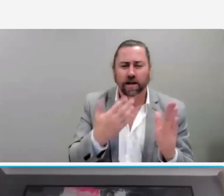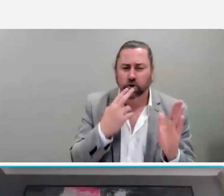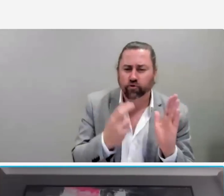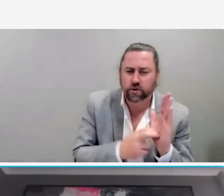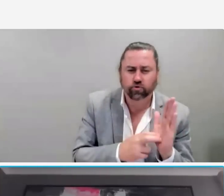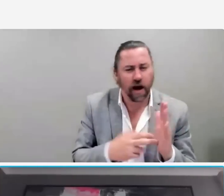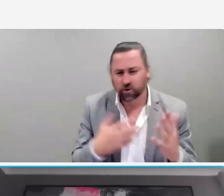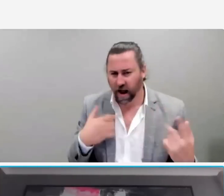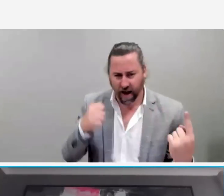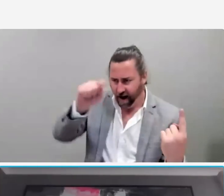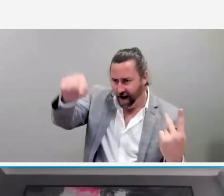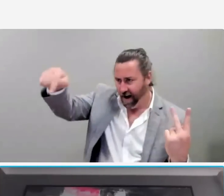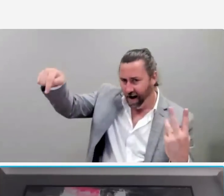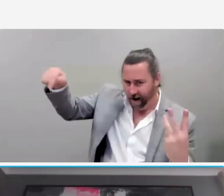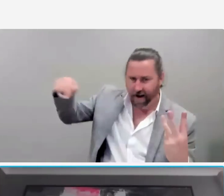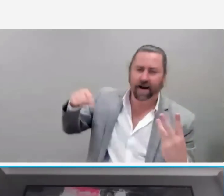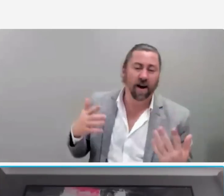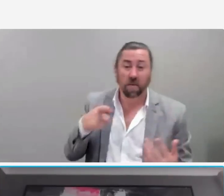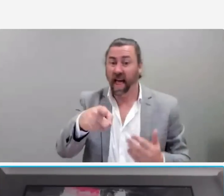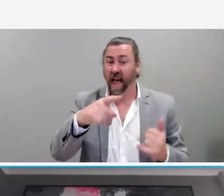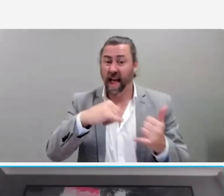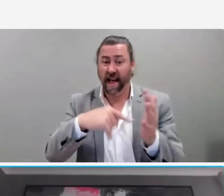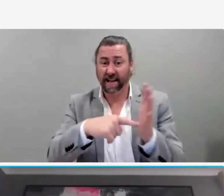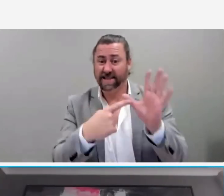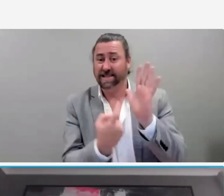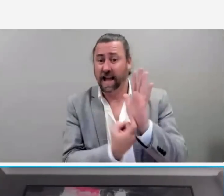I'd be expecting the star rating system at some point